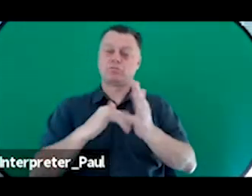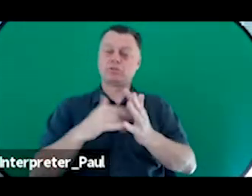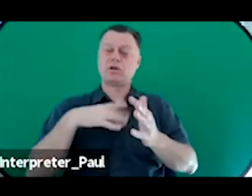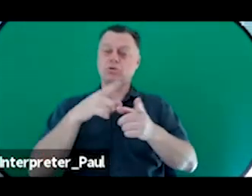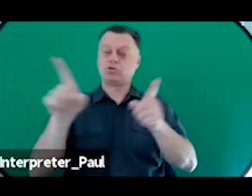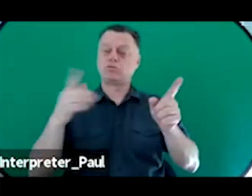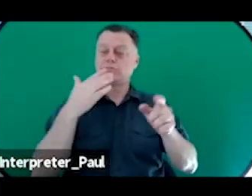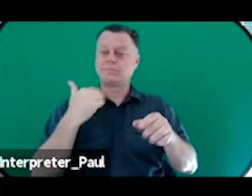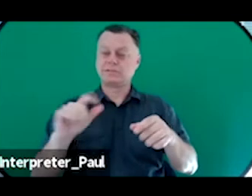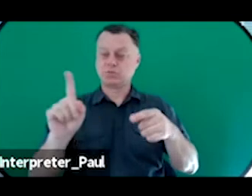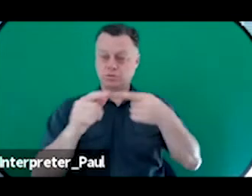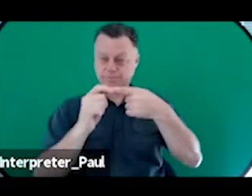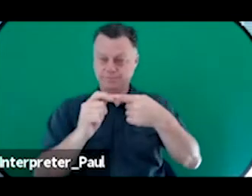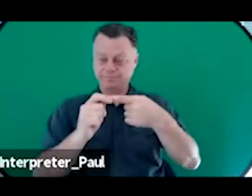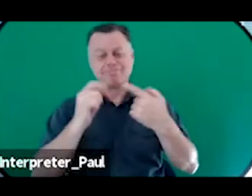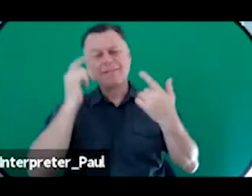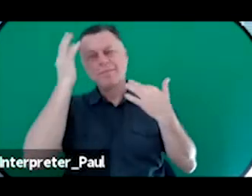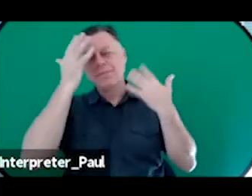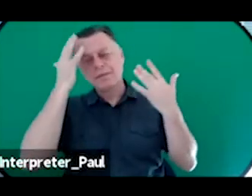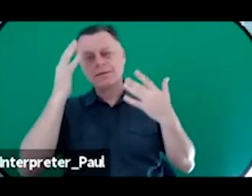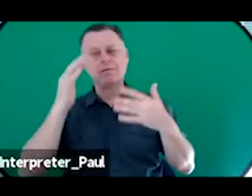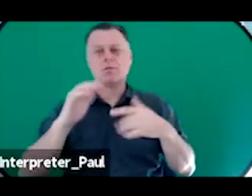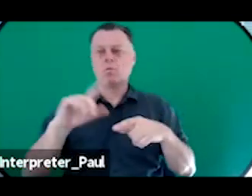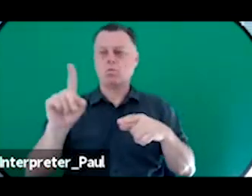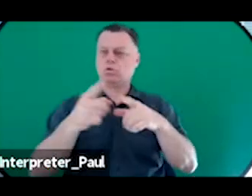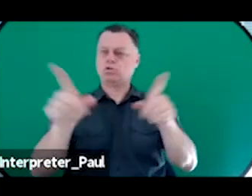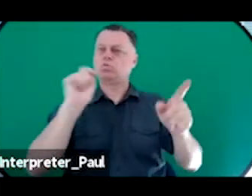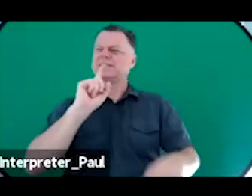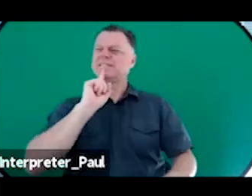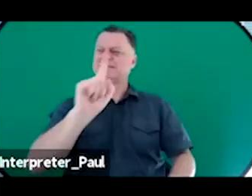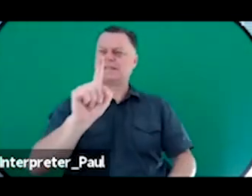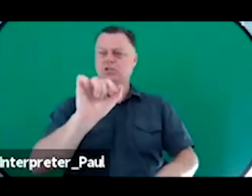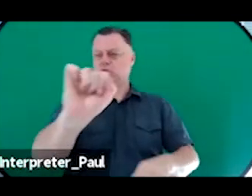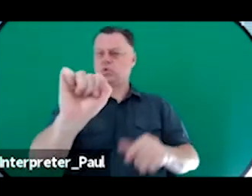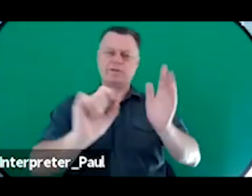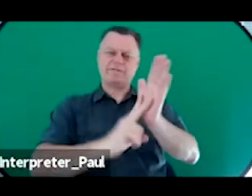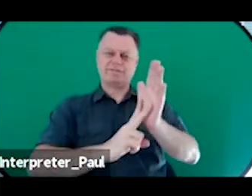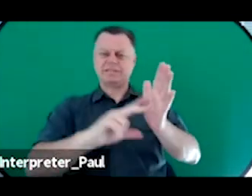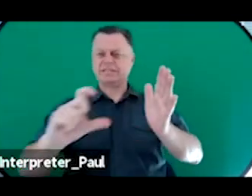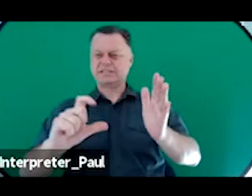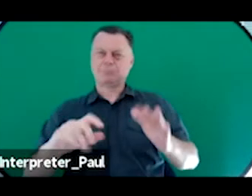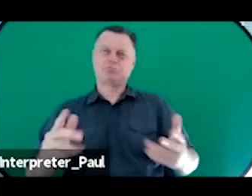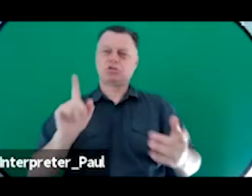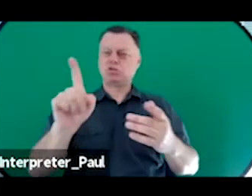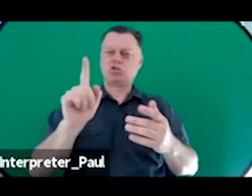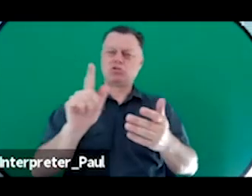please, to think of what you would say to your Vice-Chancellor, to your campus leadership if